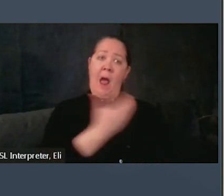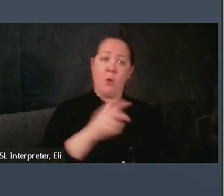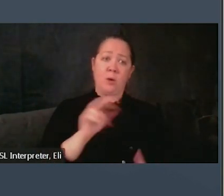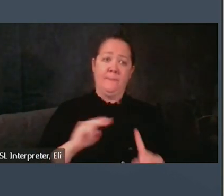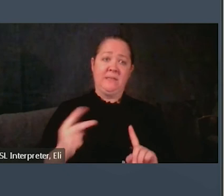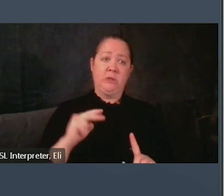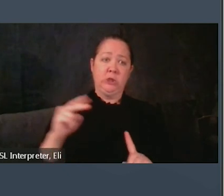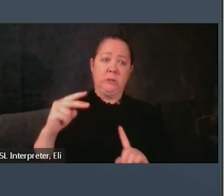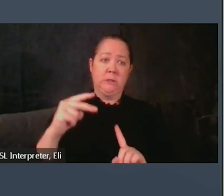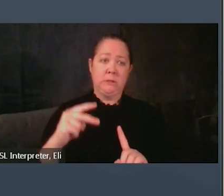Okay. Kelly Collins.